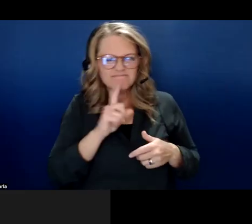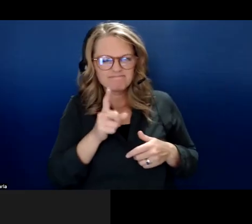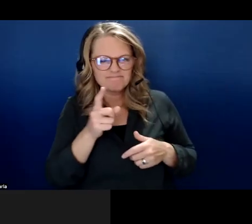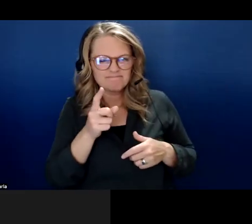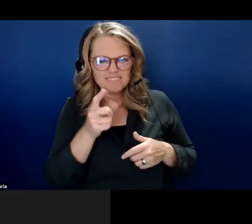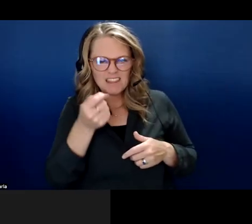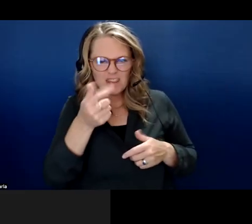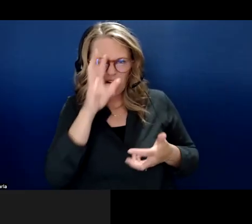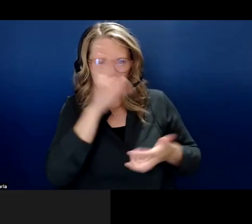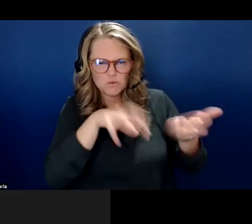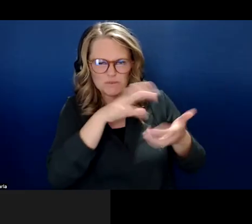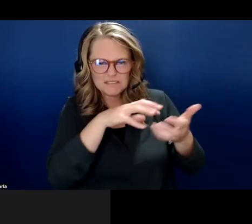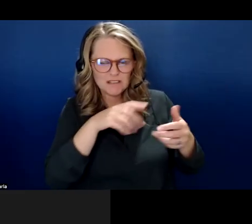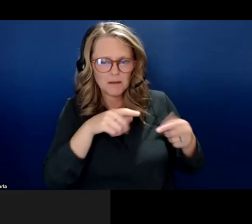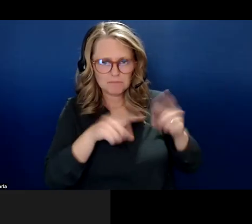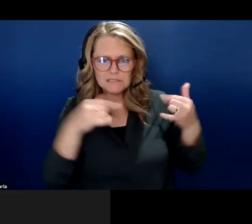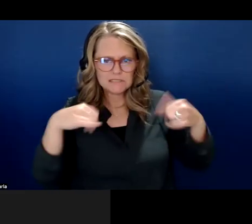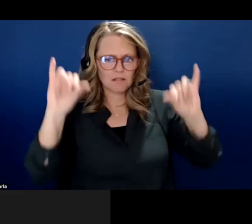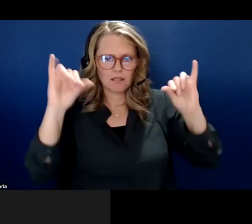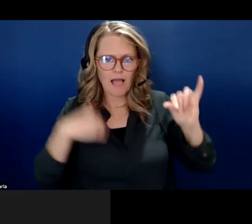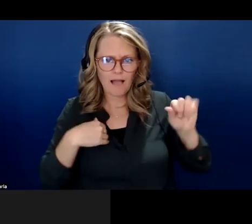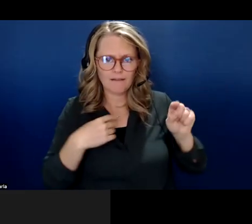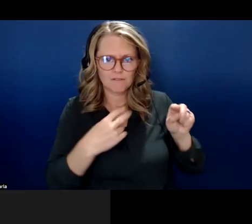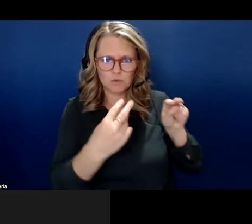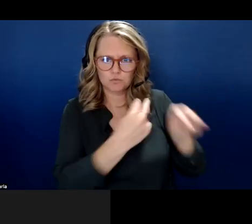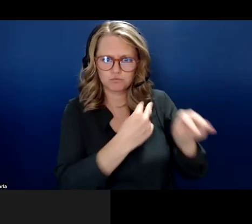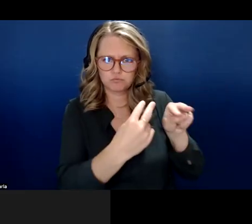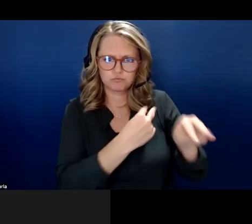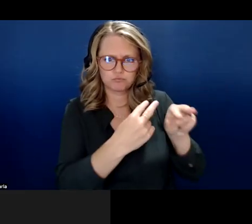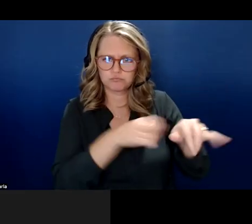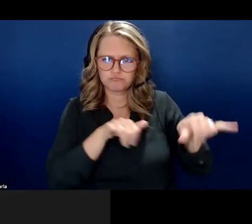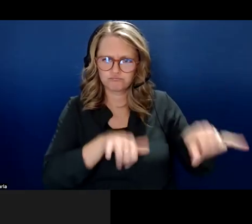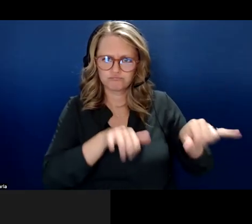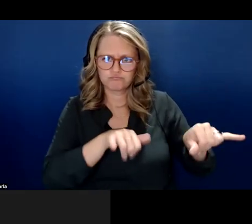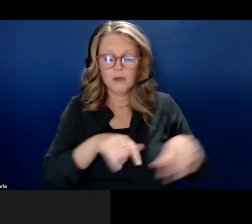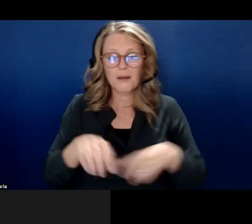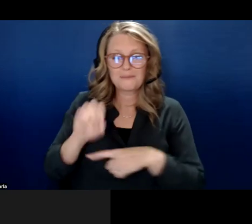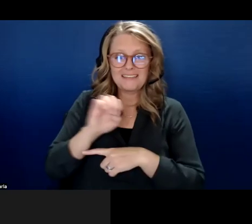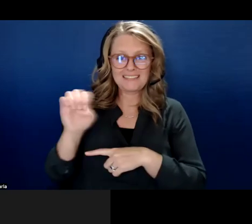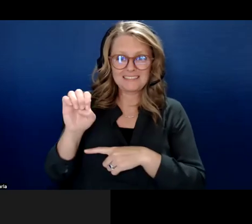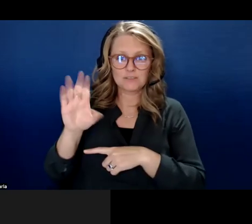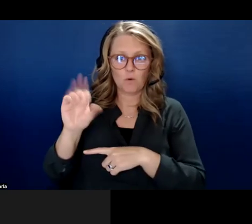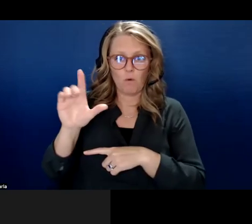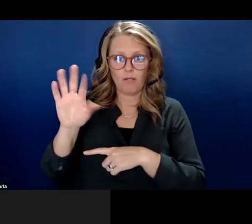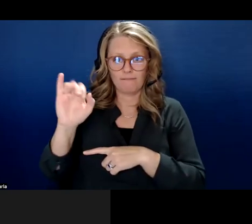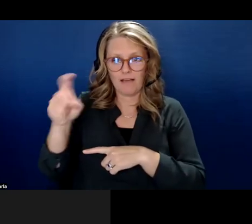but there's still two lanes of traffic going in both directions. Whereas on East Colfax, you have a loss of, you know,